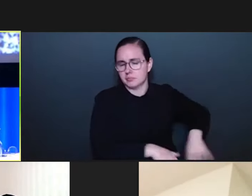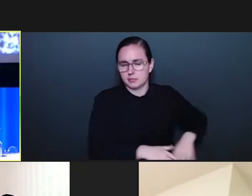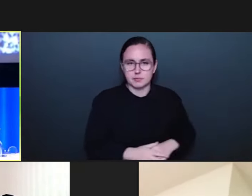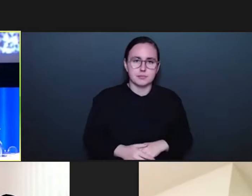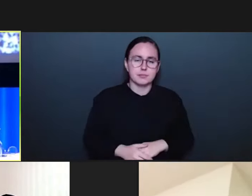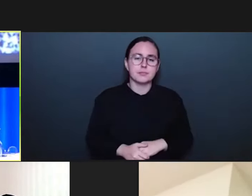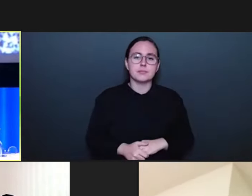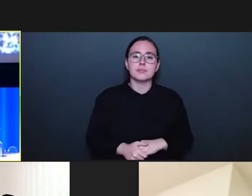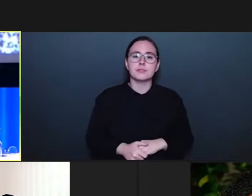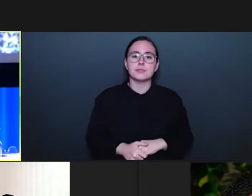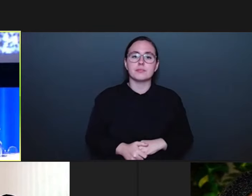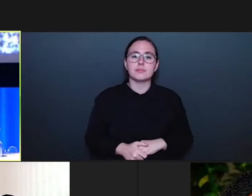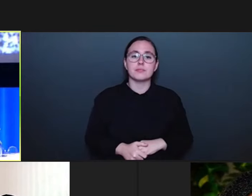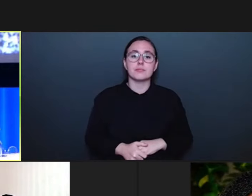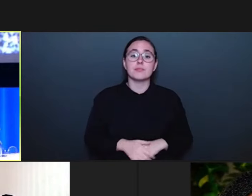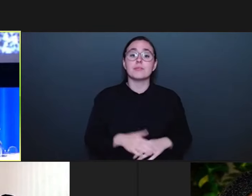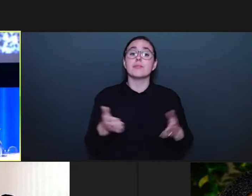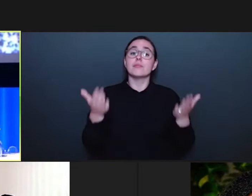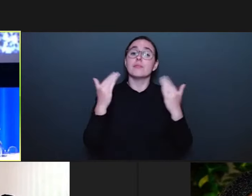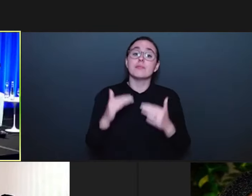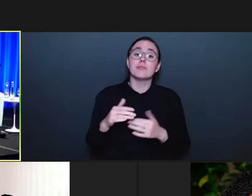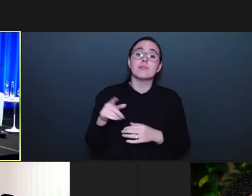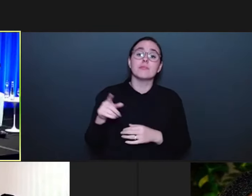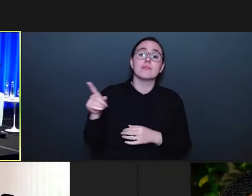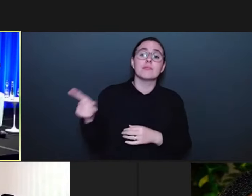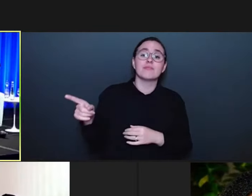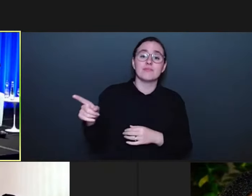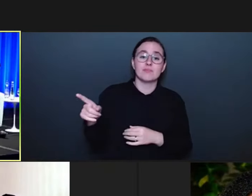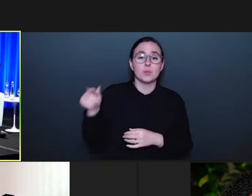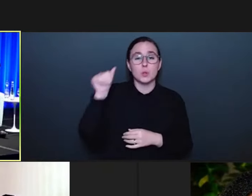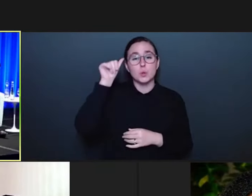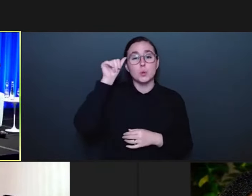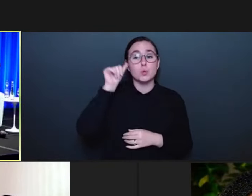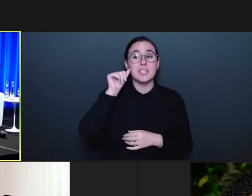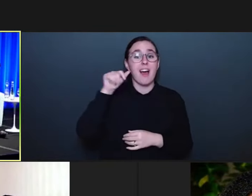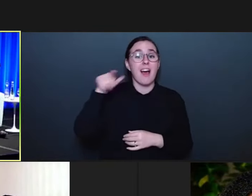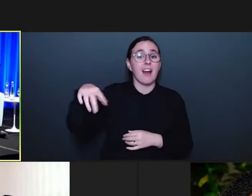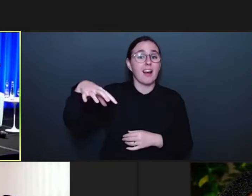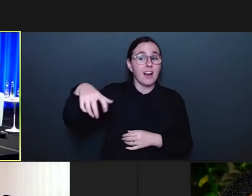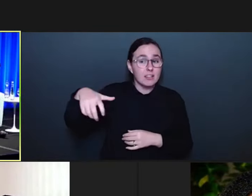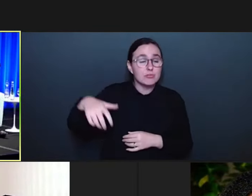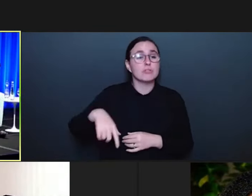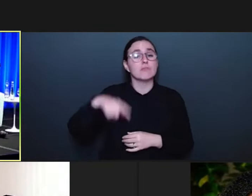and we're hearing stories from Ukraine, but also wherever else we want to look, of hotspots of less